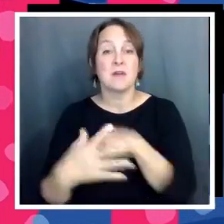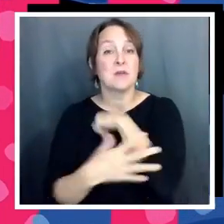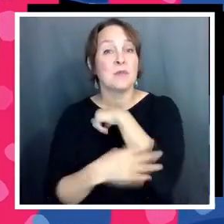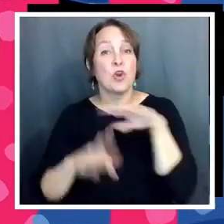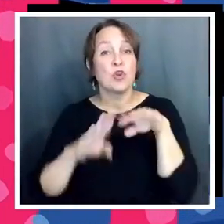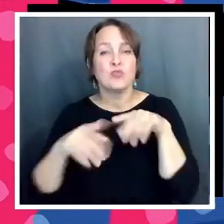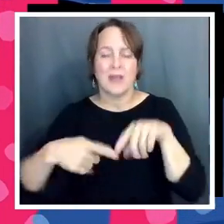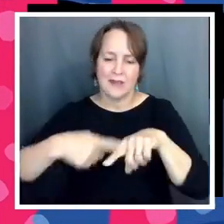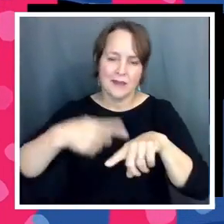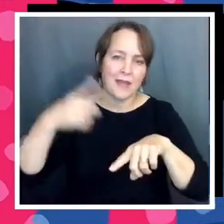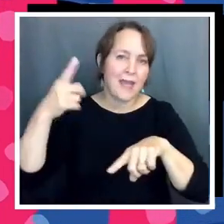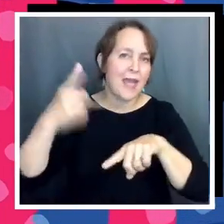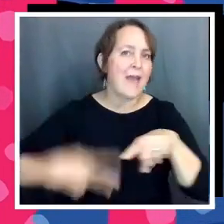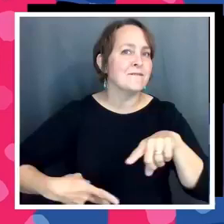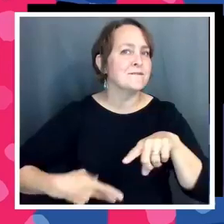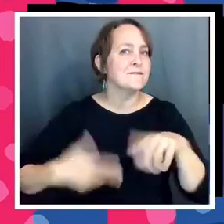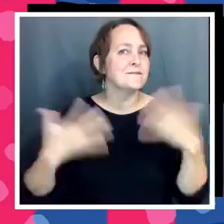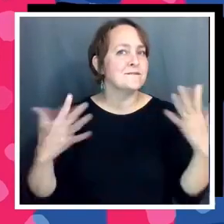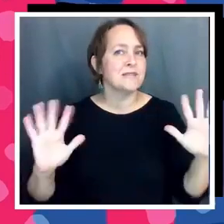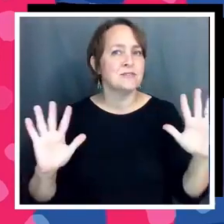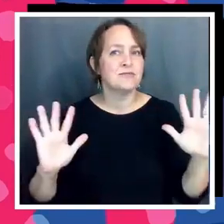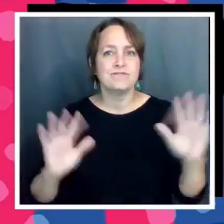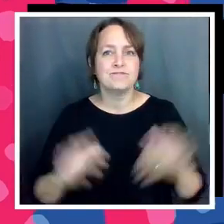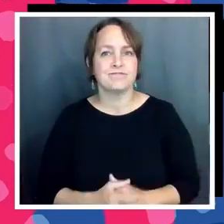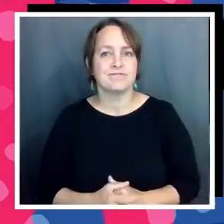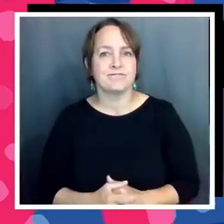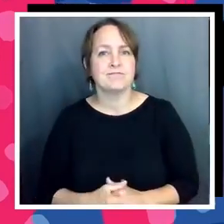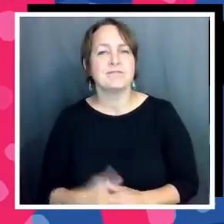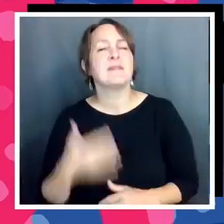WORK.